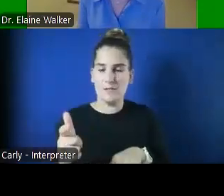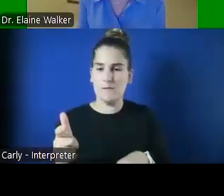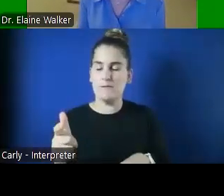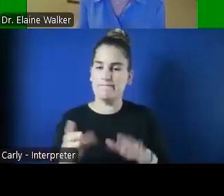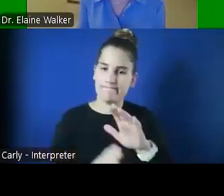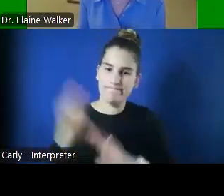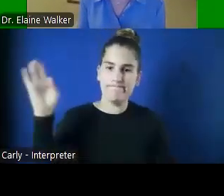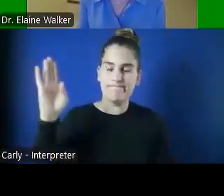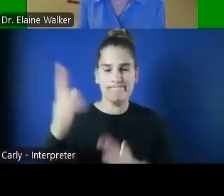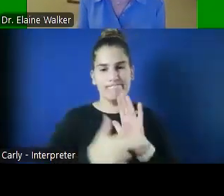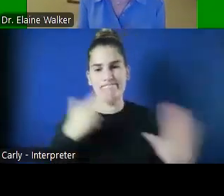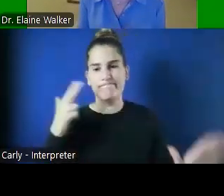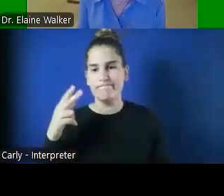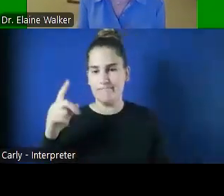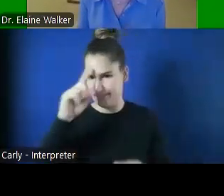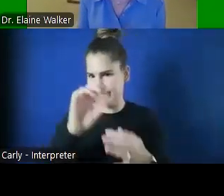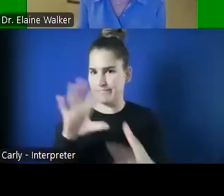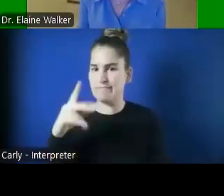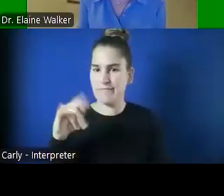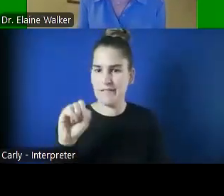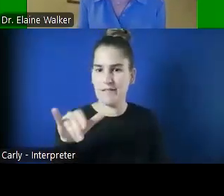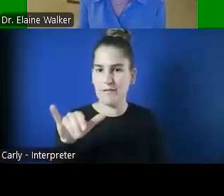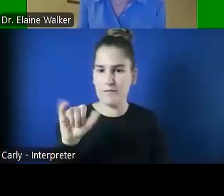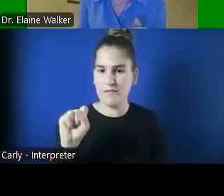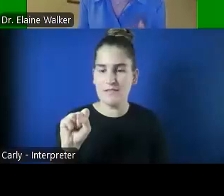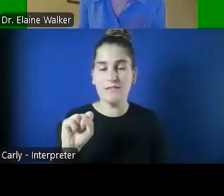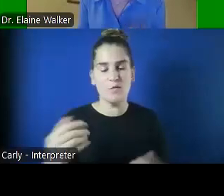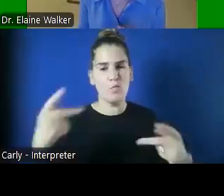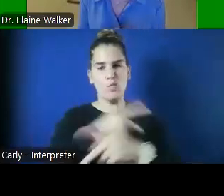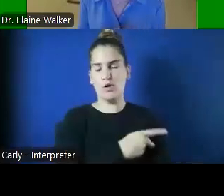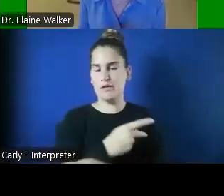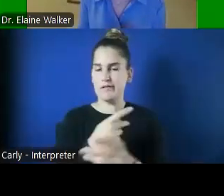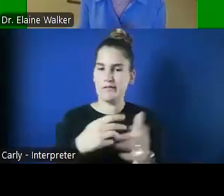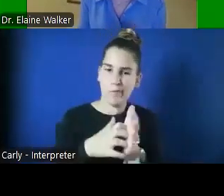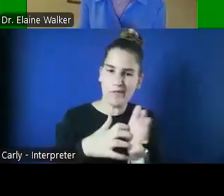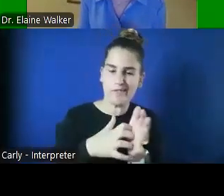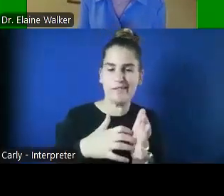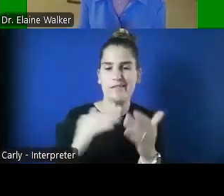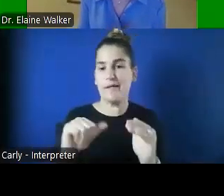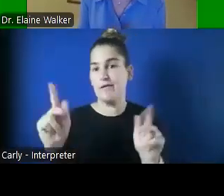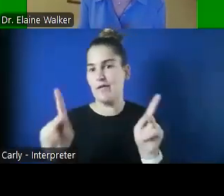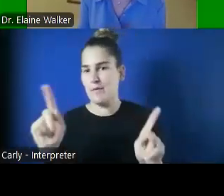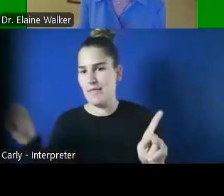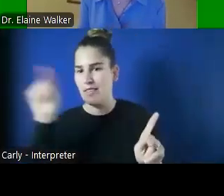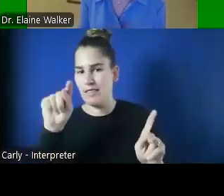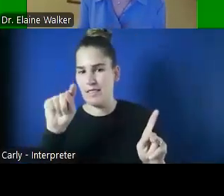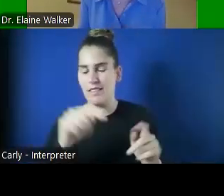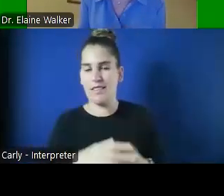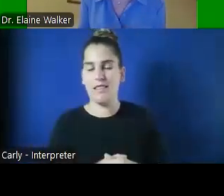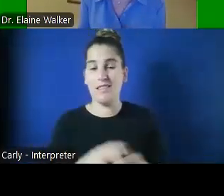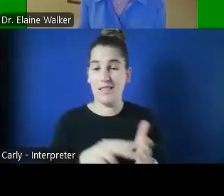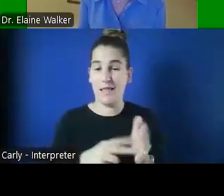showed greater deficits than did those who did not so the lowest performing group at Baseline